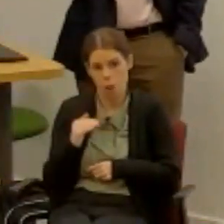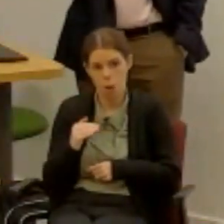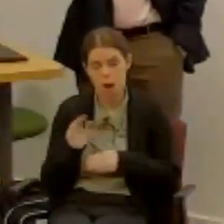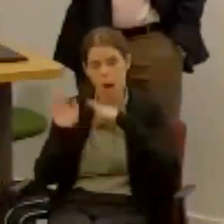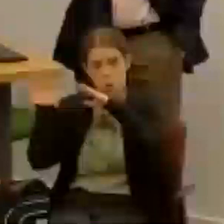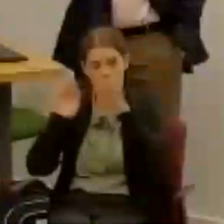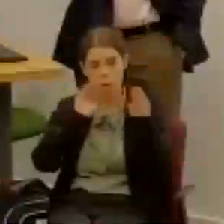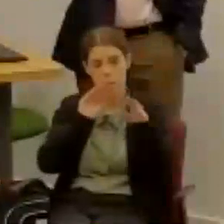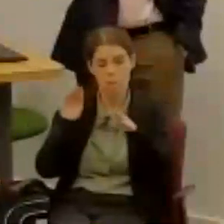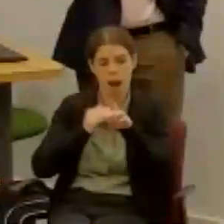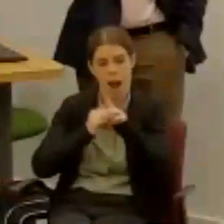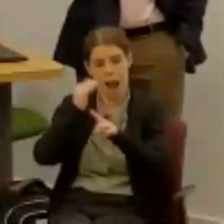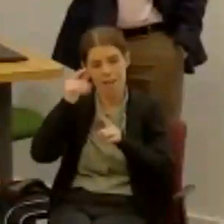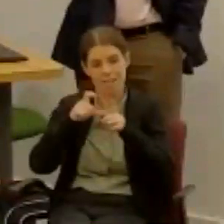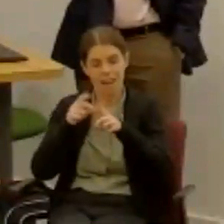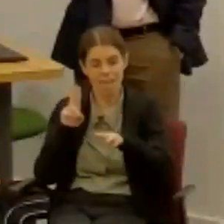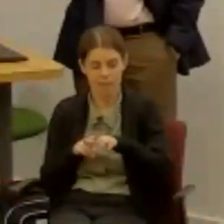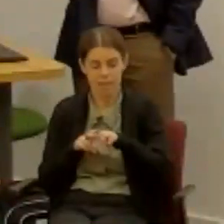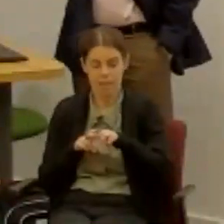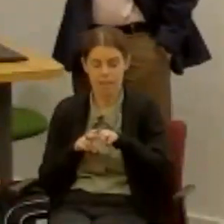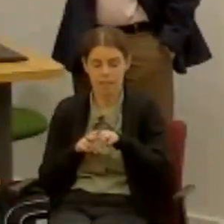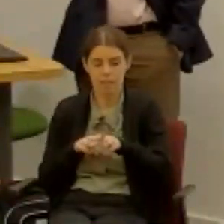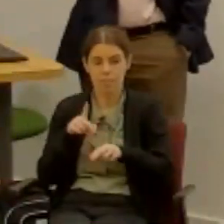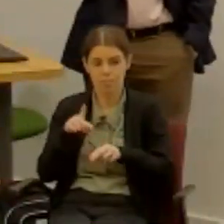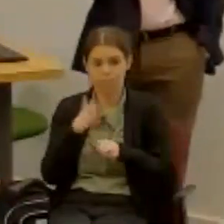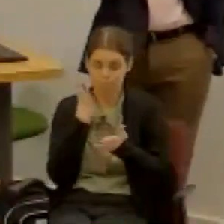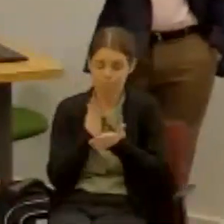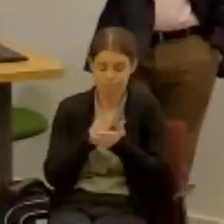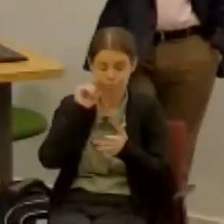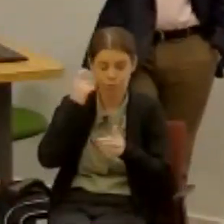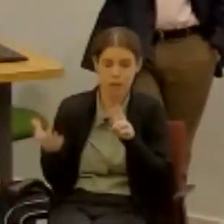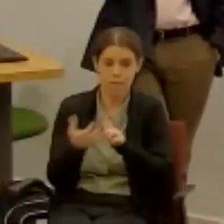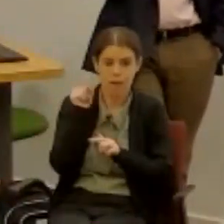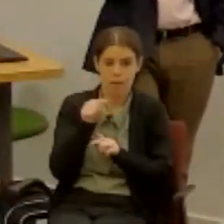I don't feel players are particularly so independent. Sure enough. That's what we find. In fact, goalkeepers’ risk.